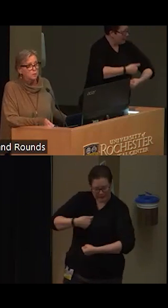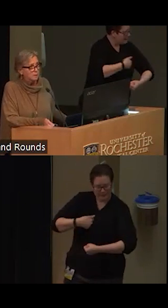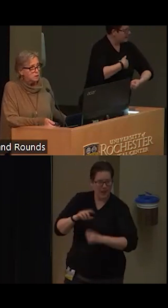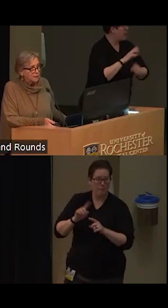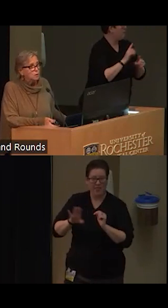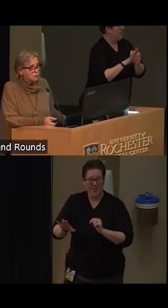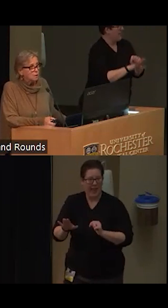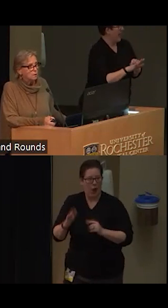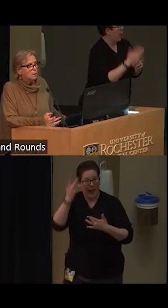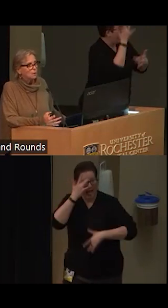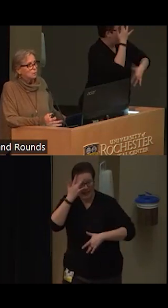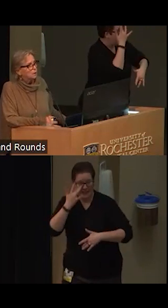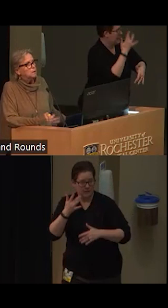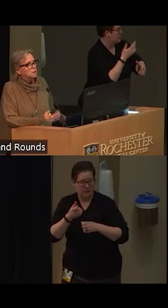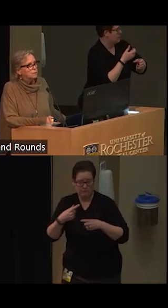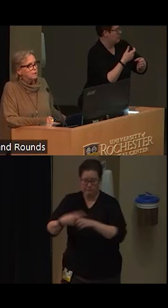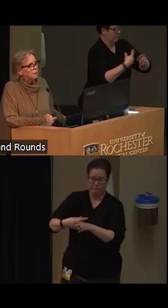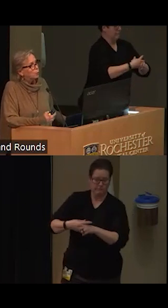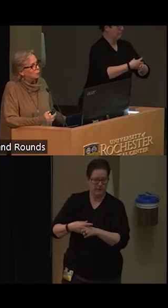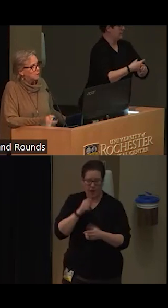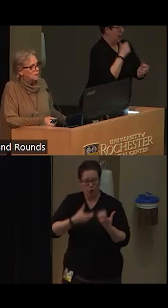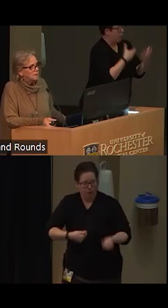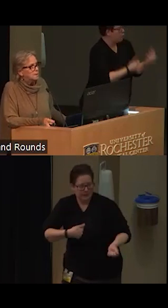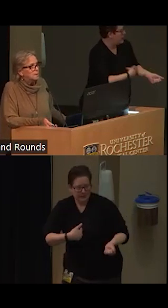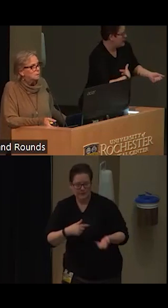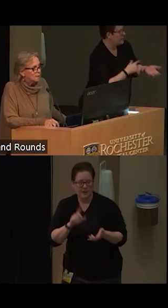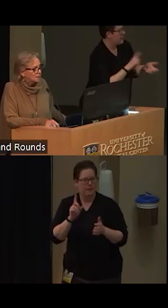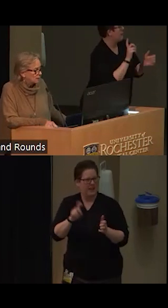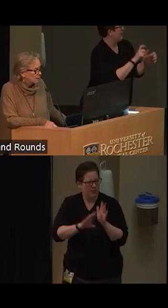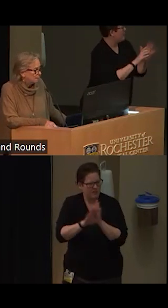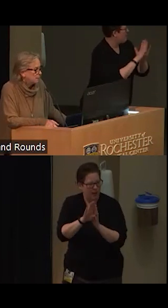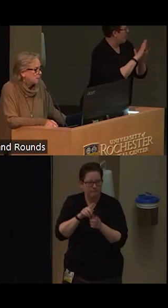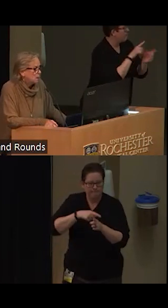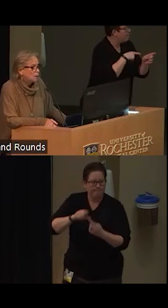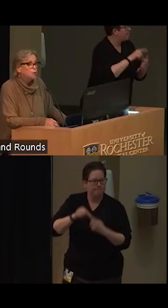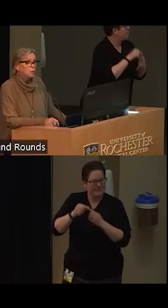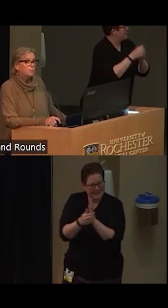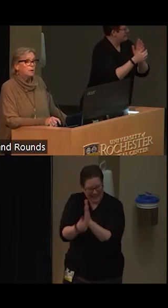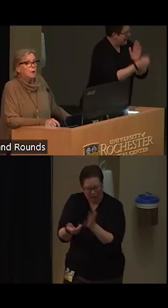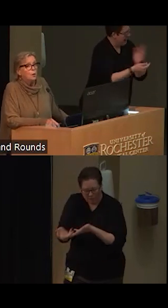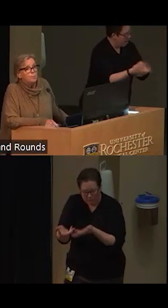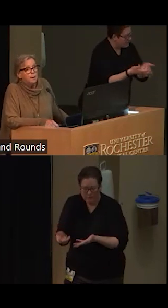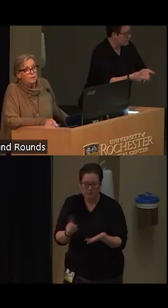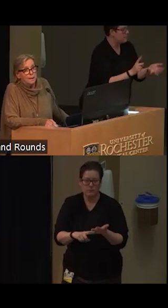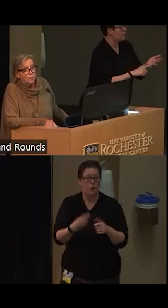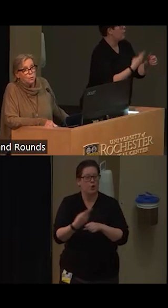extremely challenging so needing to develop more specialized skills in that Arena use of Po PRN